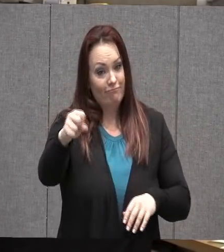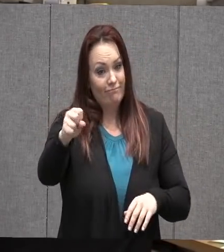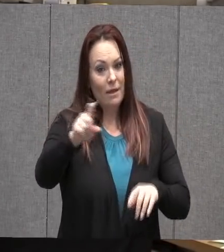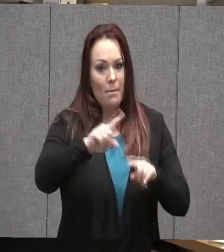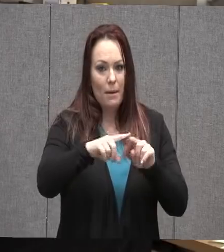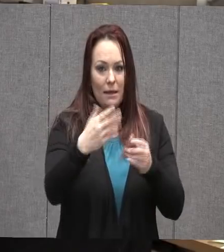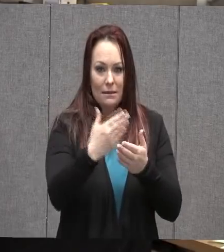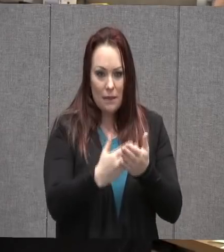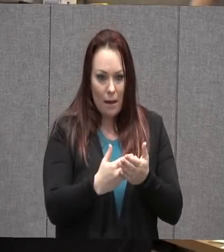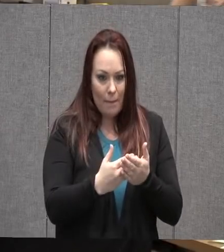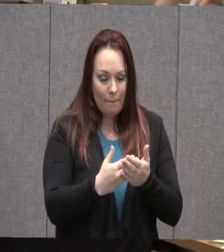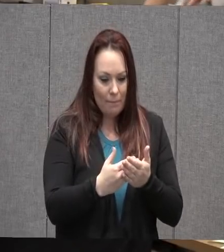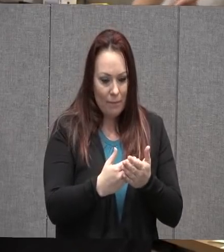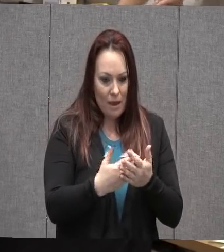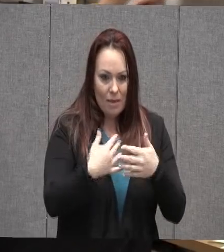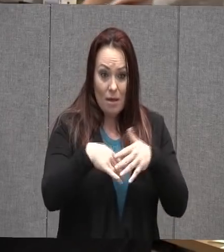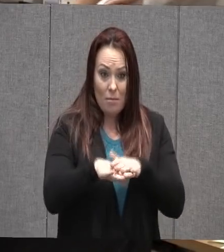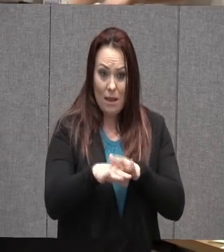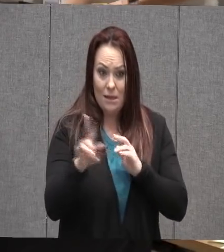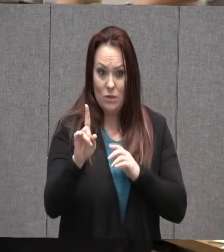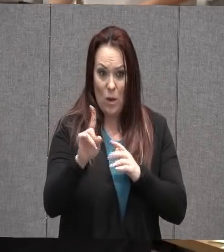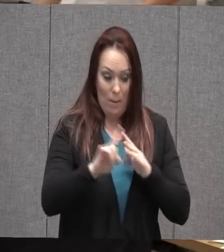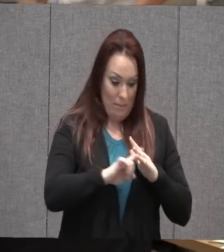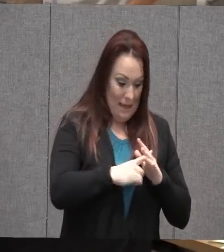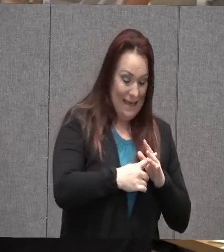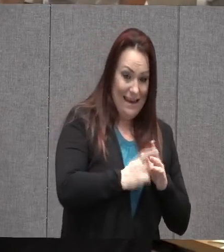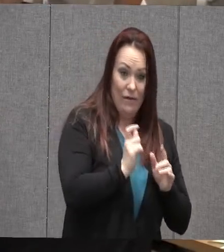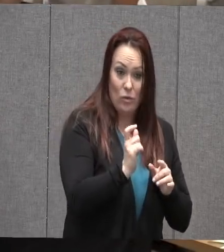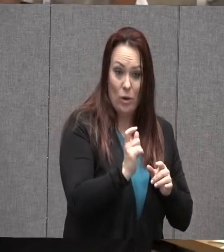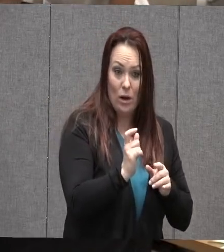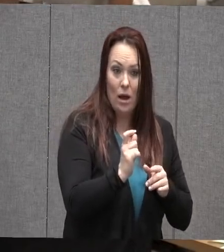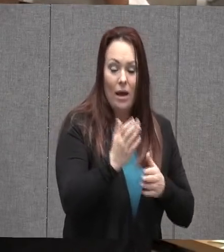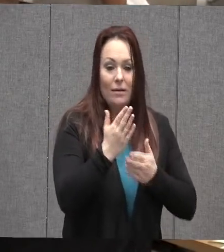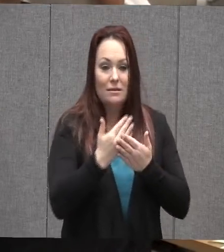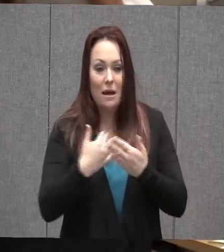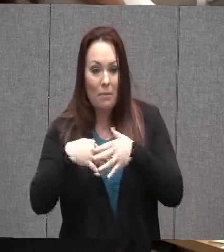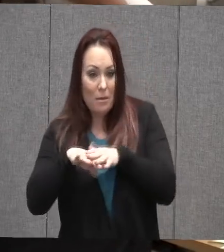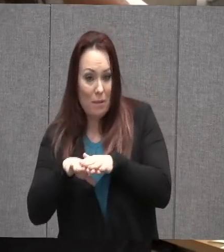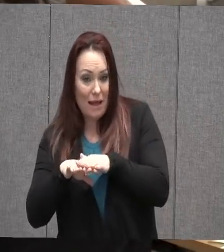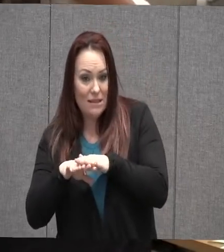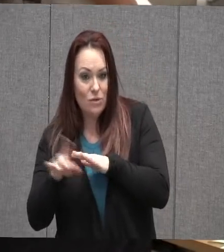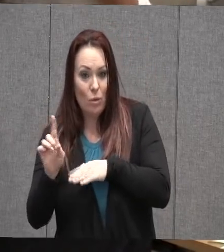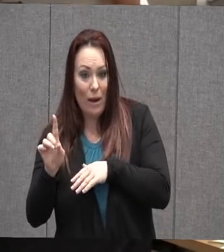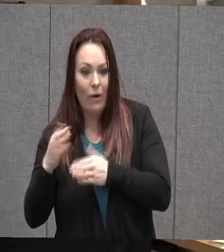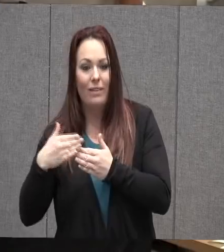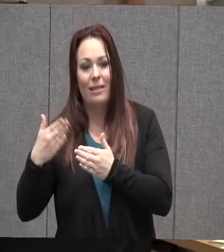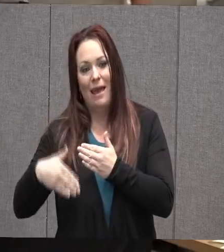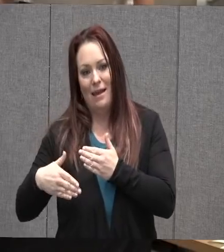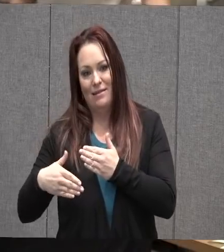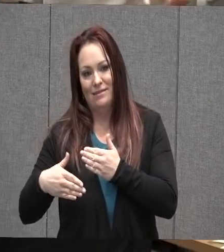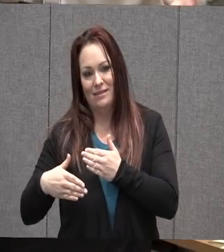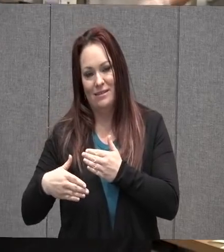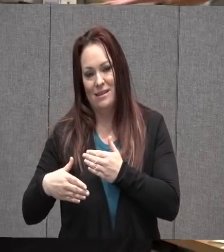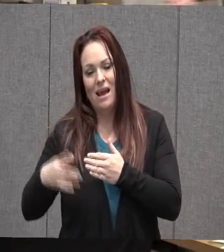but some of them have beginning blends and some of them have ending blends. And I thought we should sort them